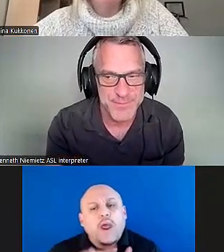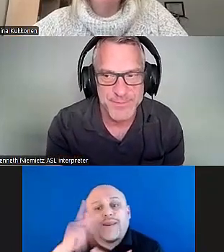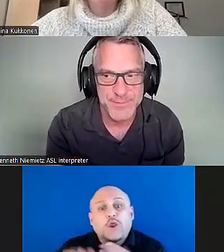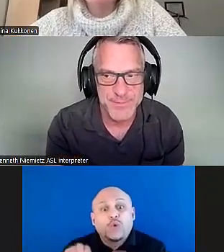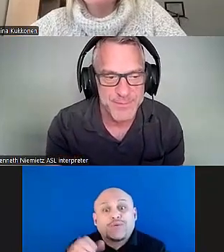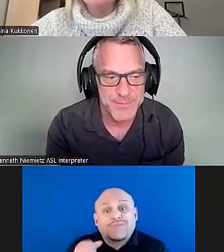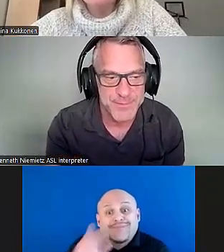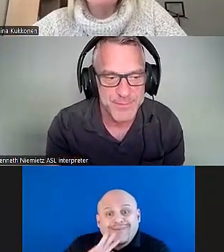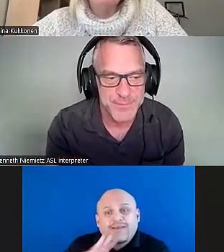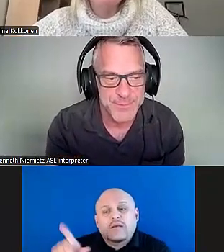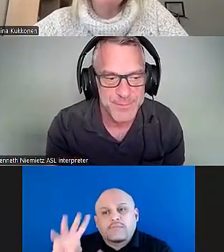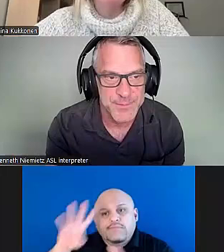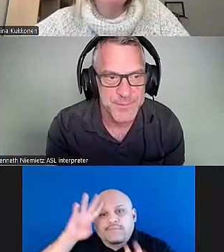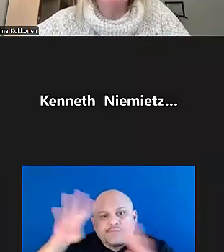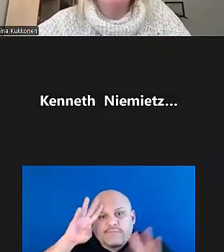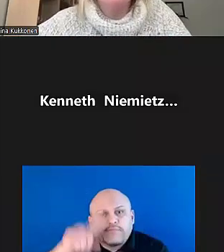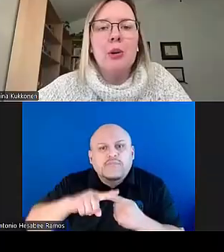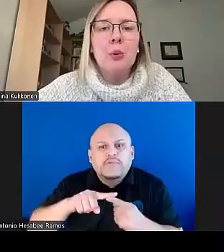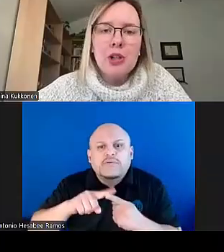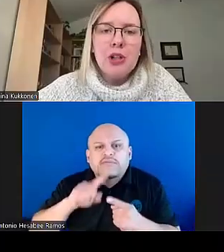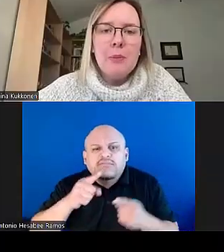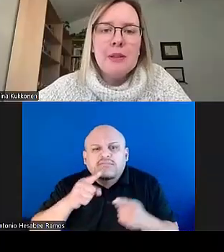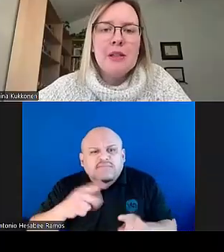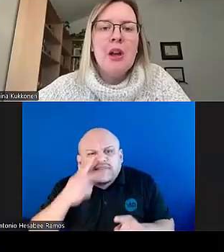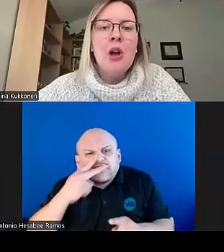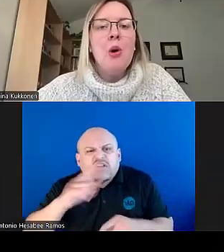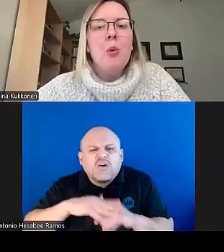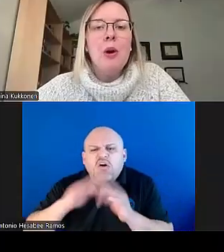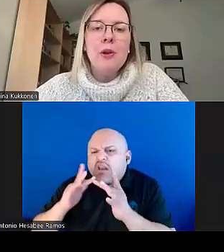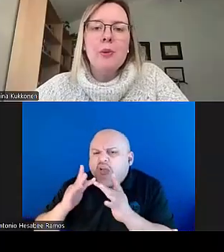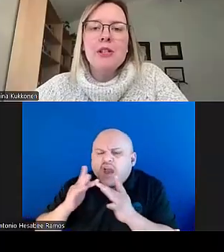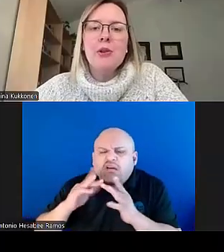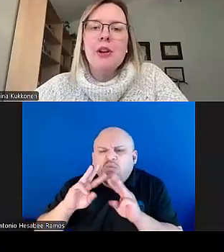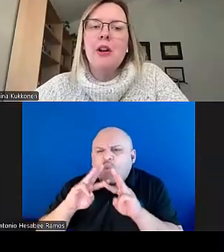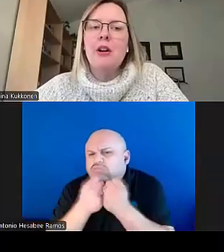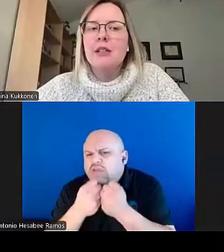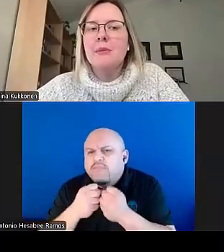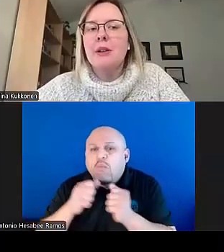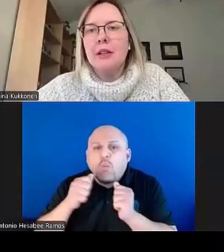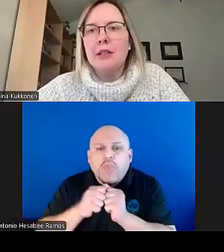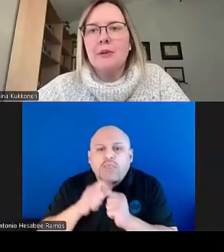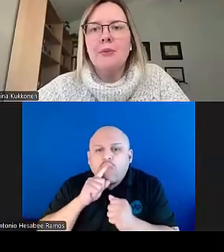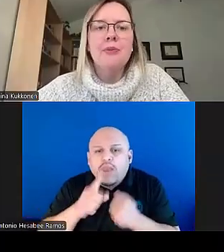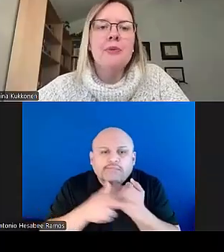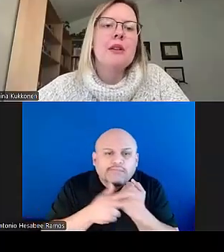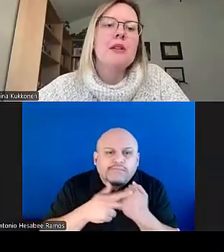the creation of zines through a series of online workshops with the Restoring Autism Collective.